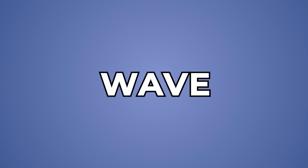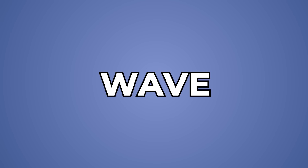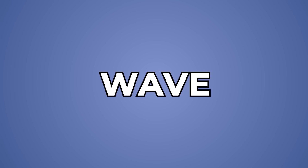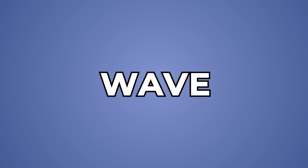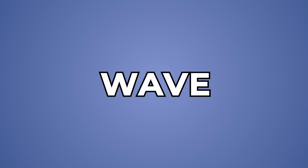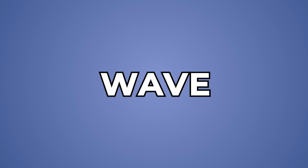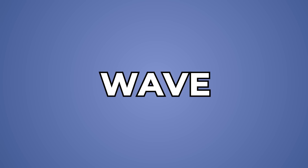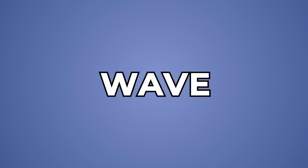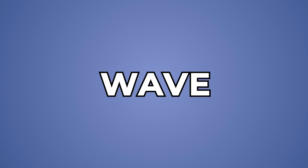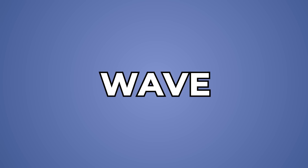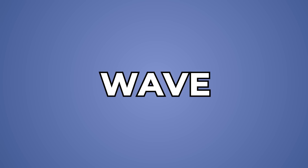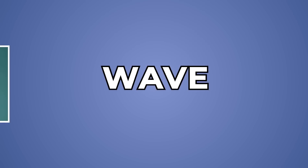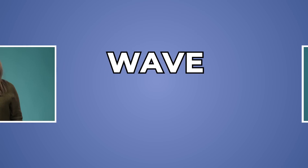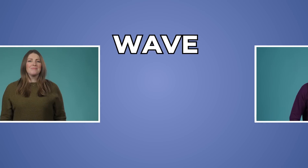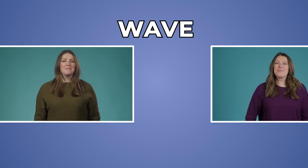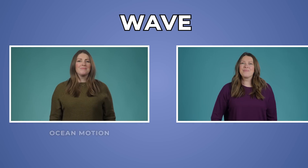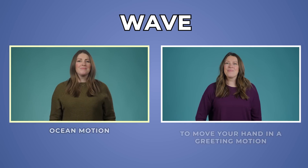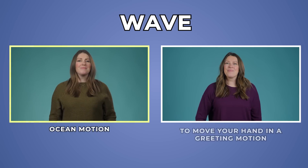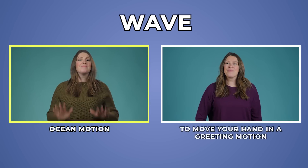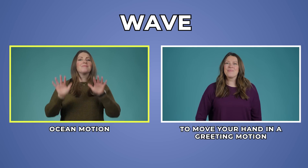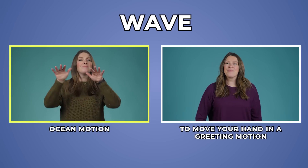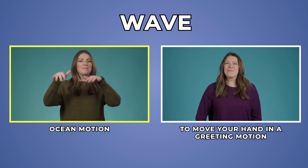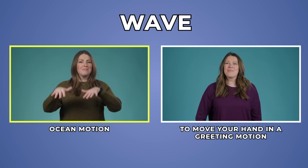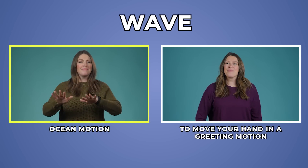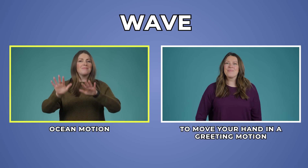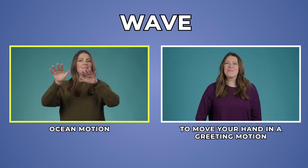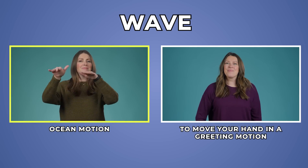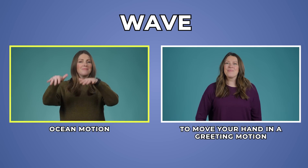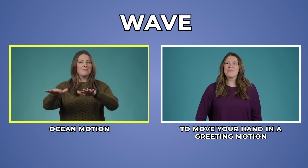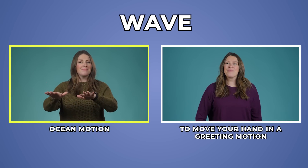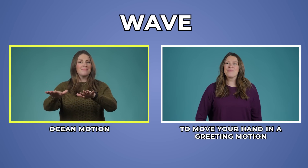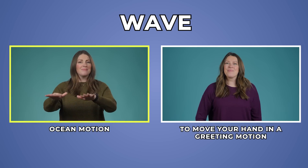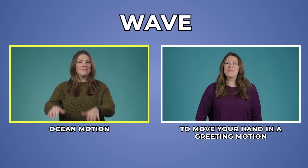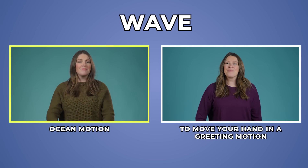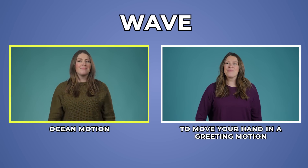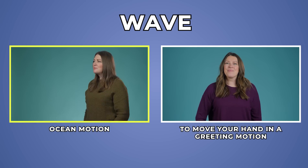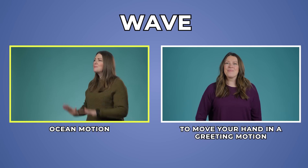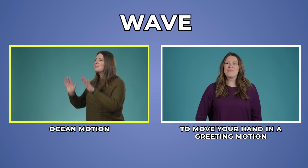Wave. Ocean motion.